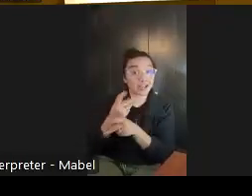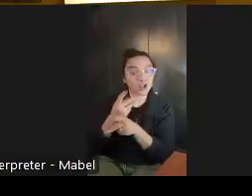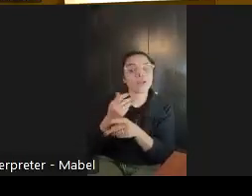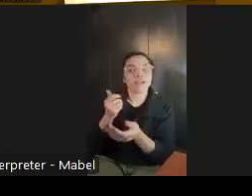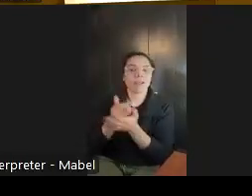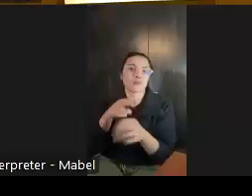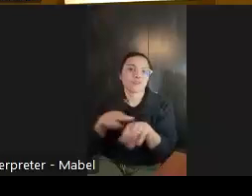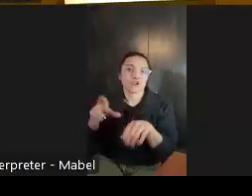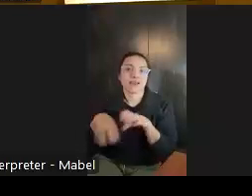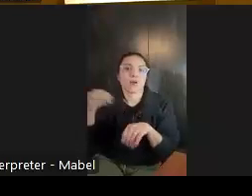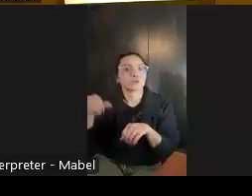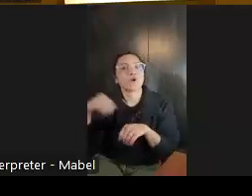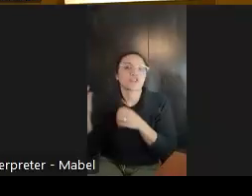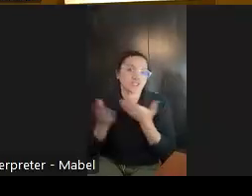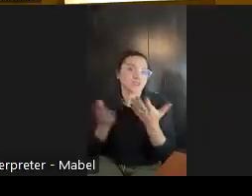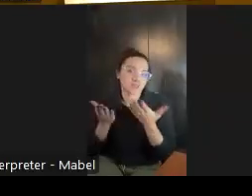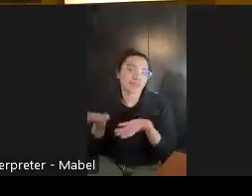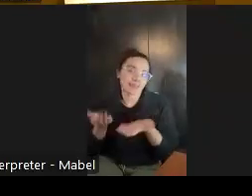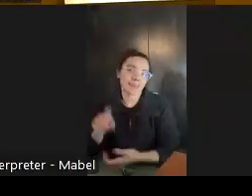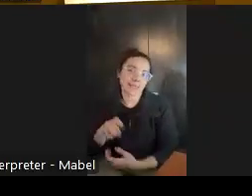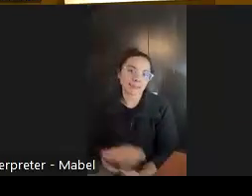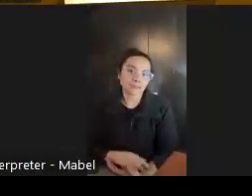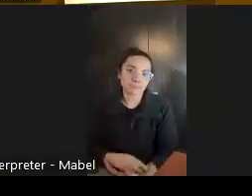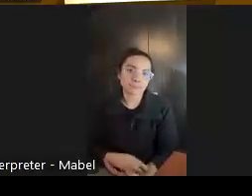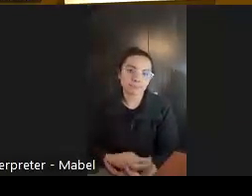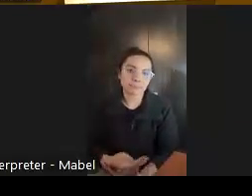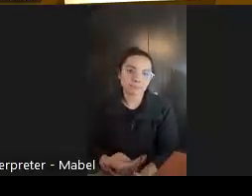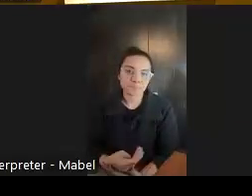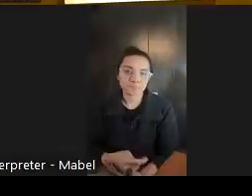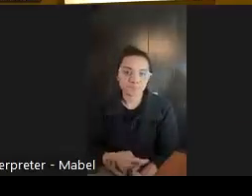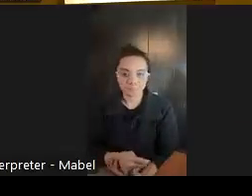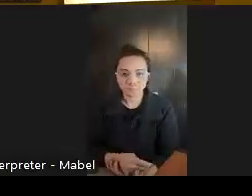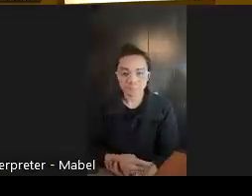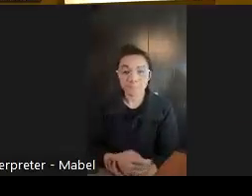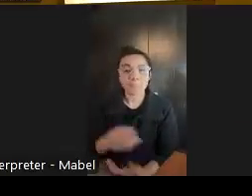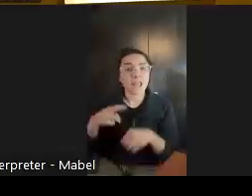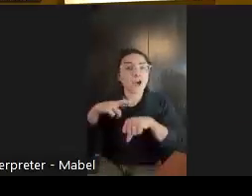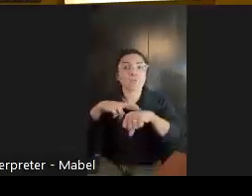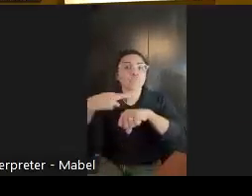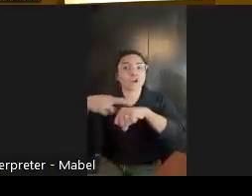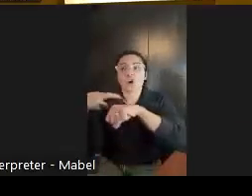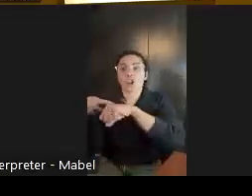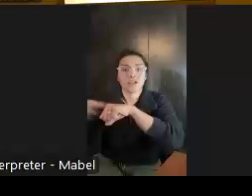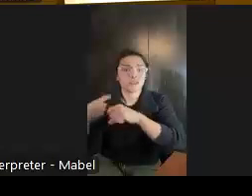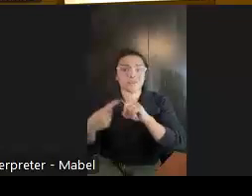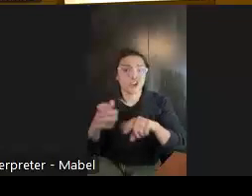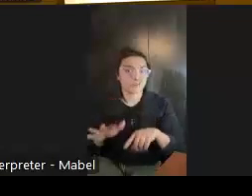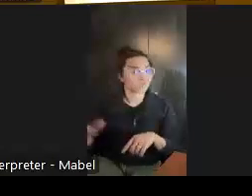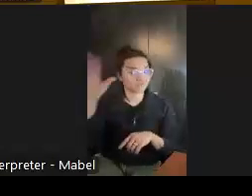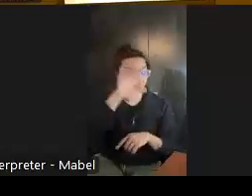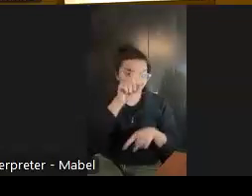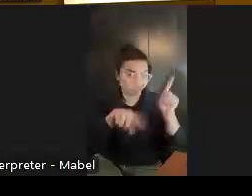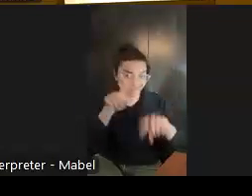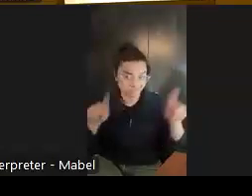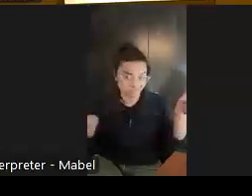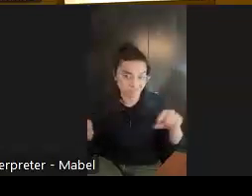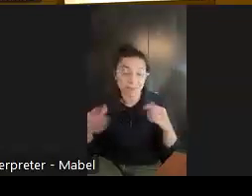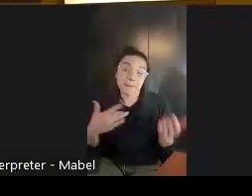need so referrals come from lots of places but our our most um typical ones our families call